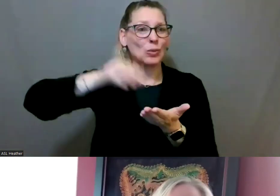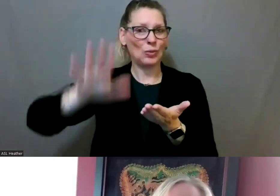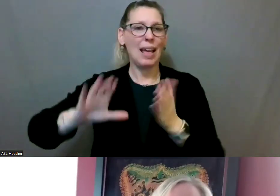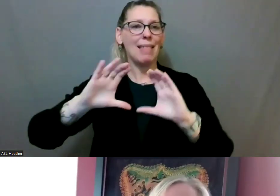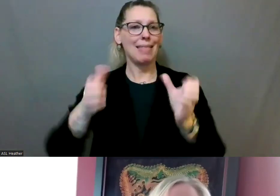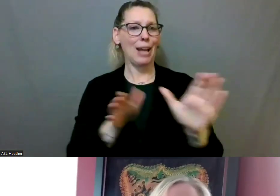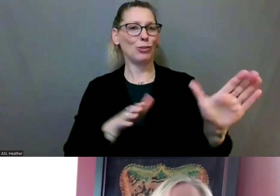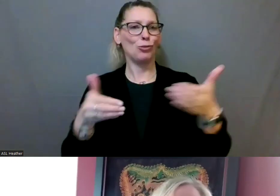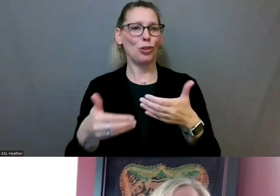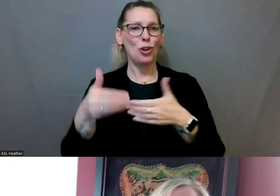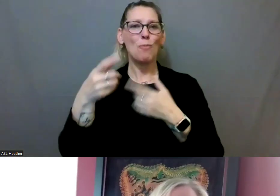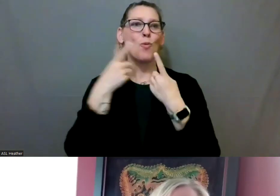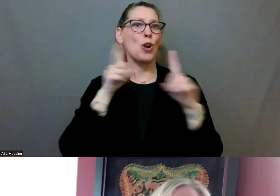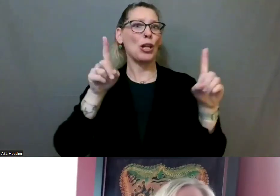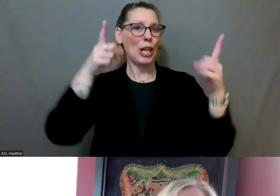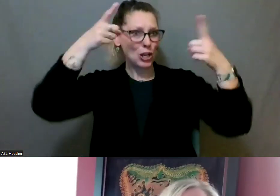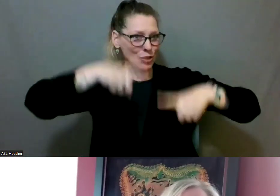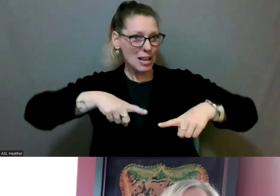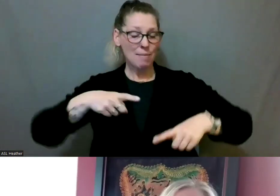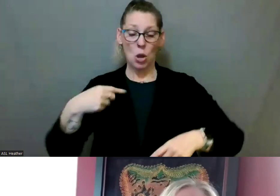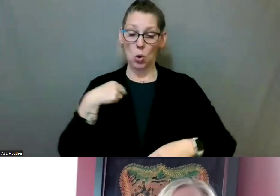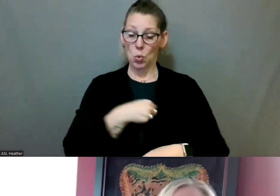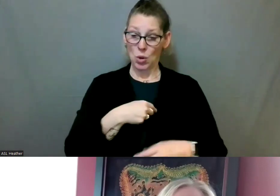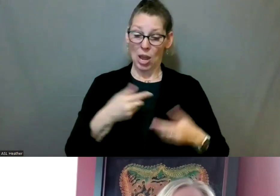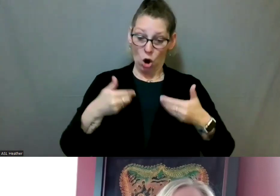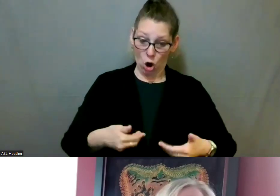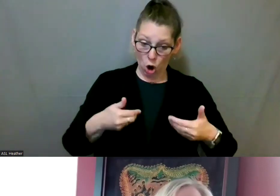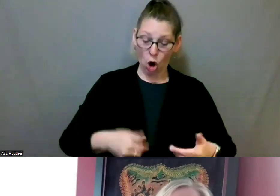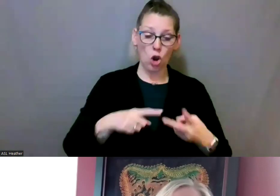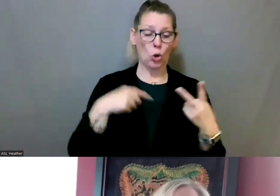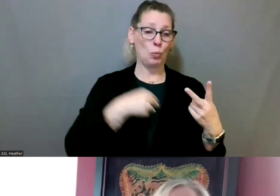this is who we are and this is what we need as a learning community to make